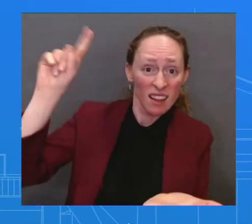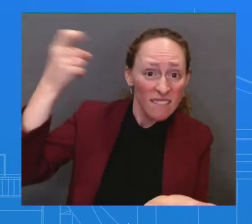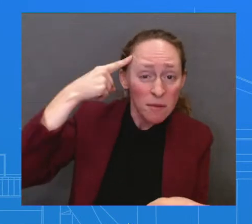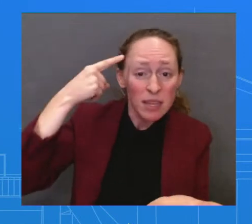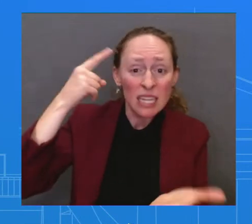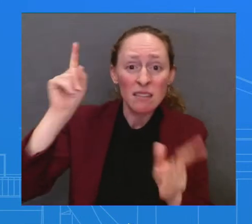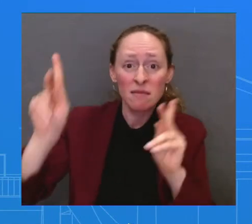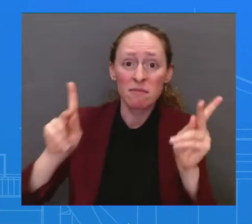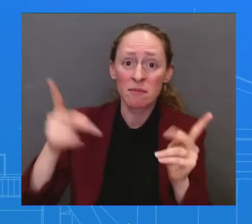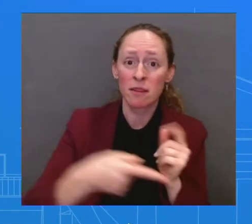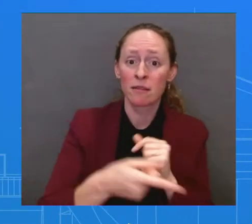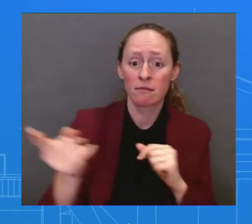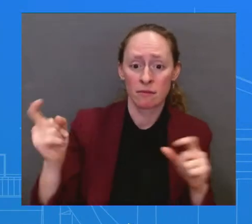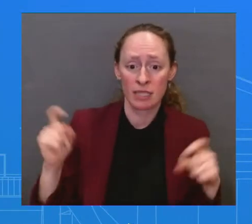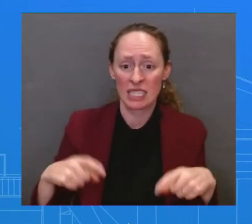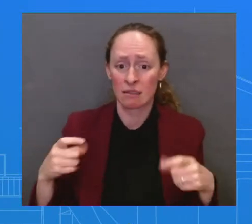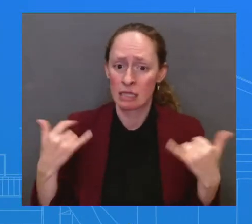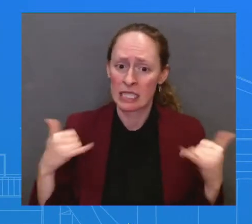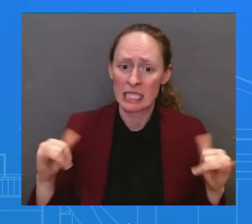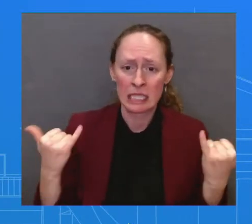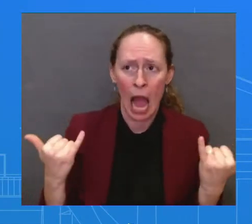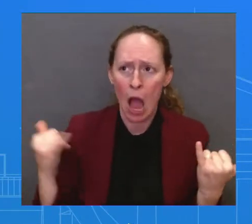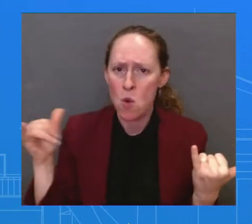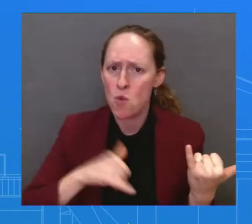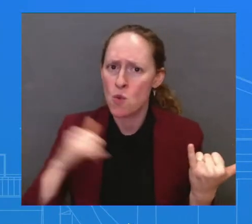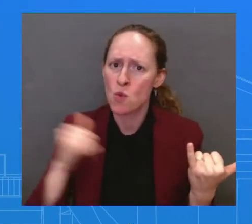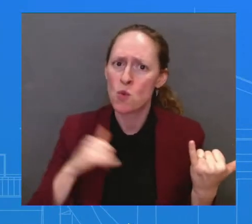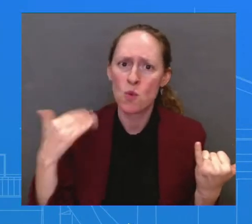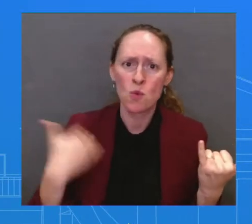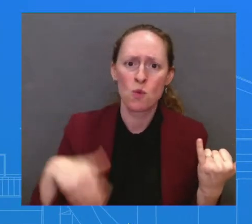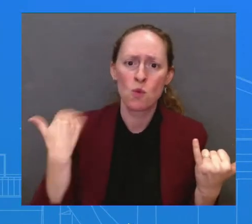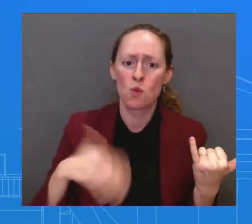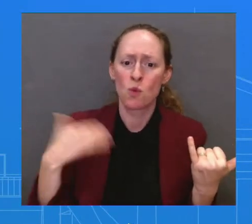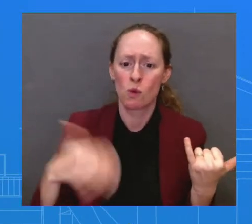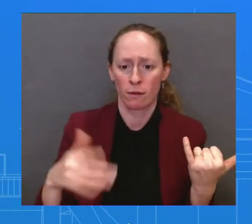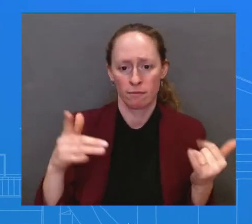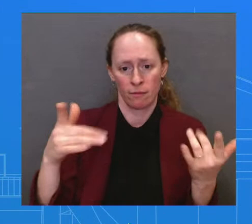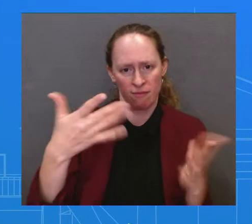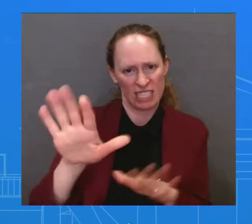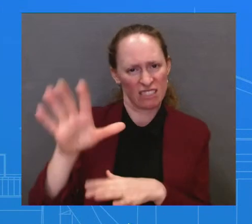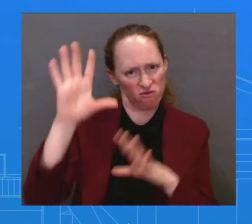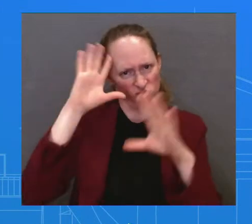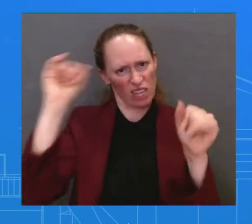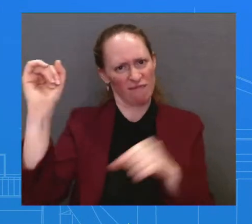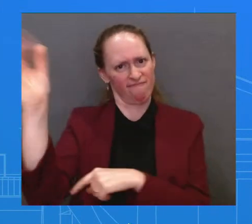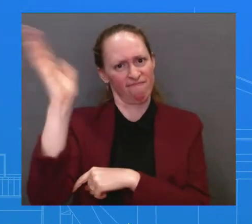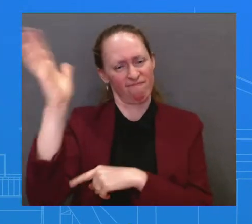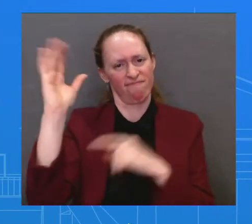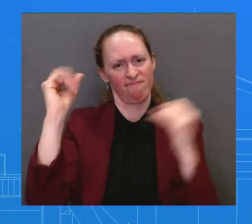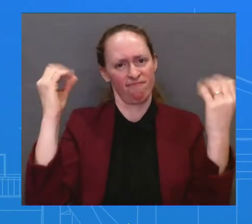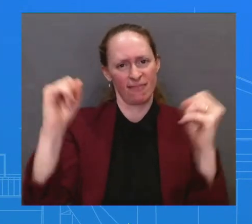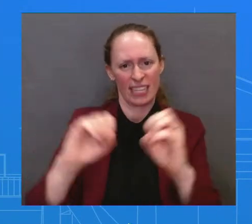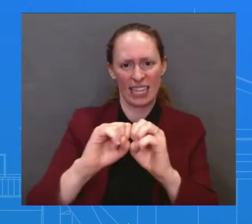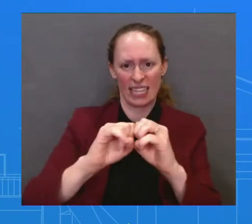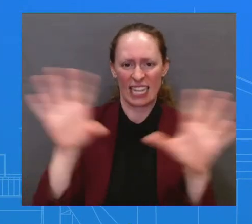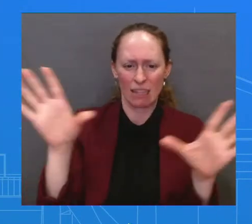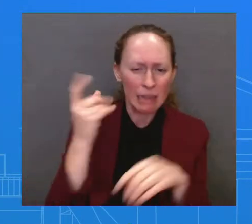Again, you heard directly from the President on -- just a day or so ago. And so, we're going to continue to make that very clear.